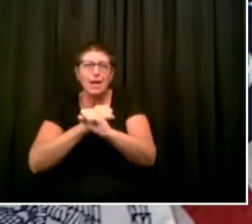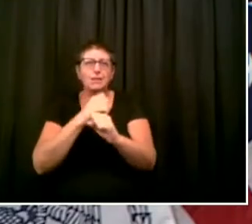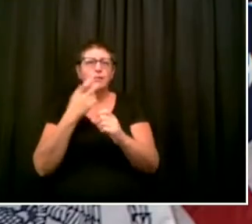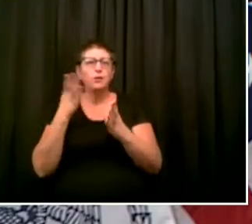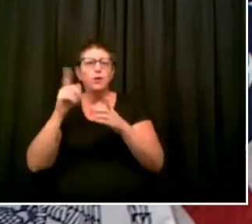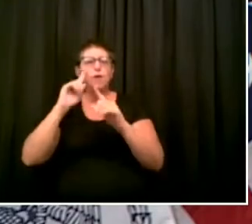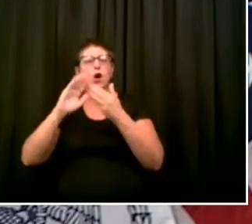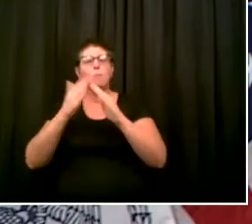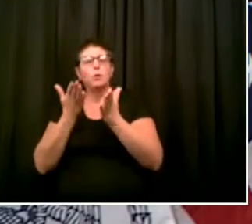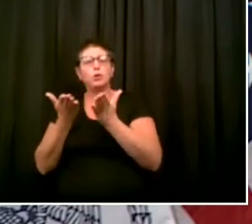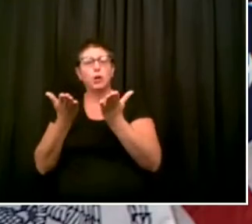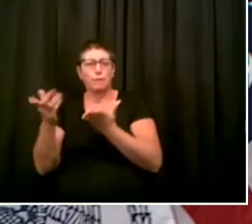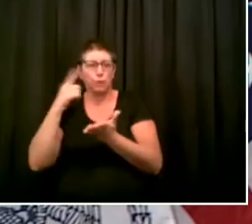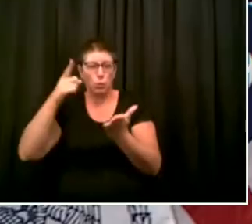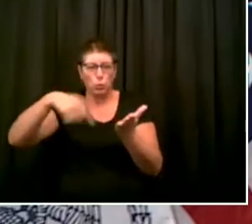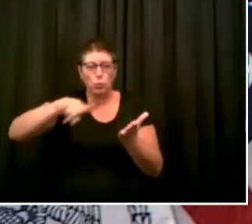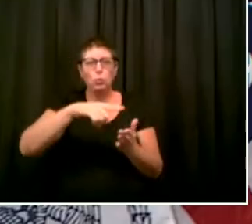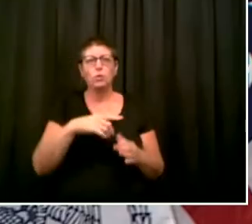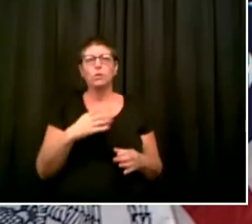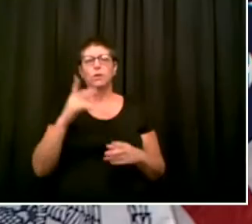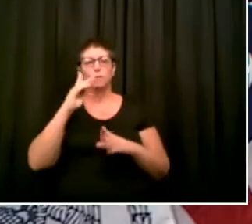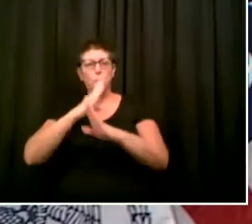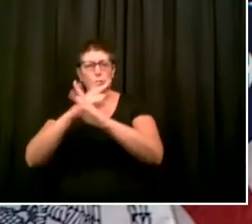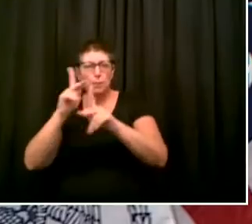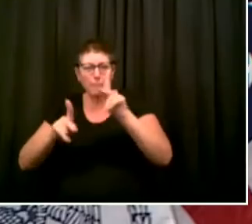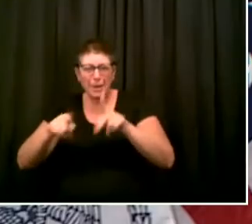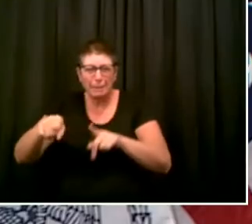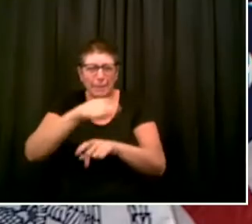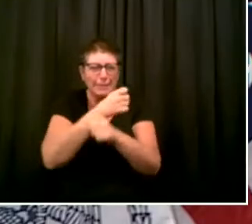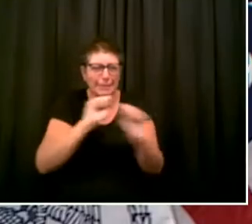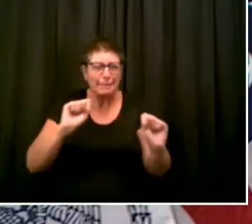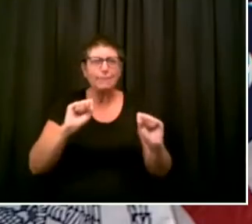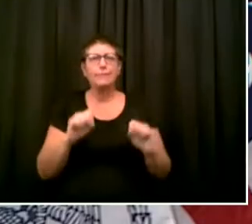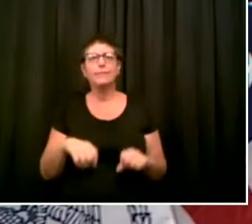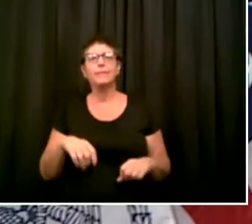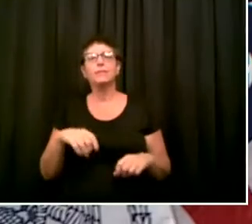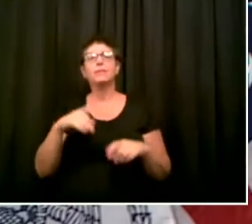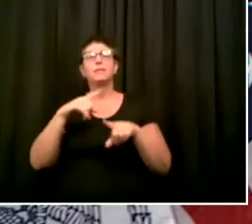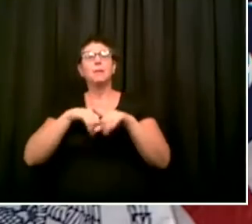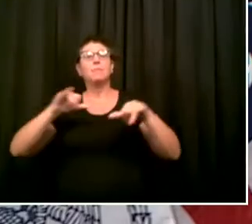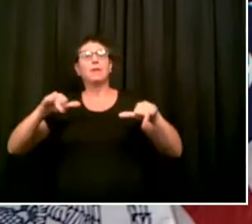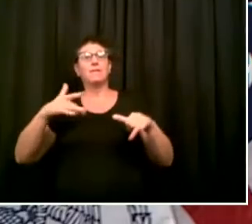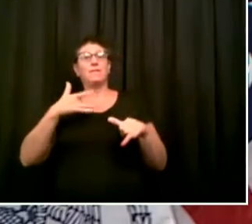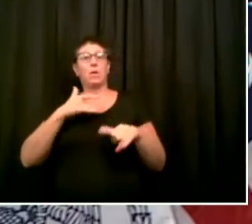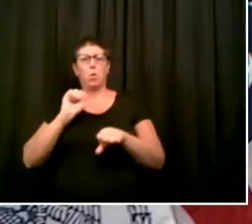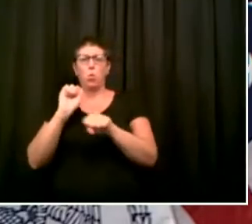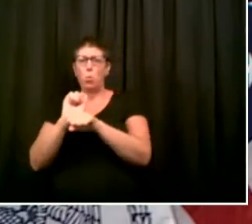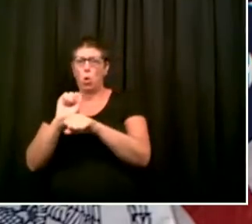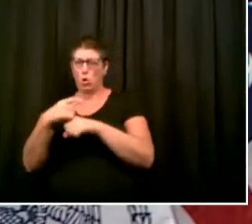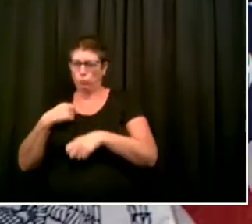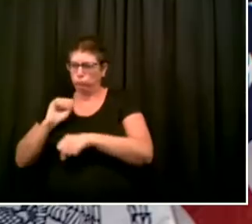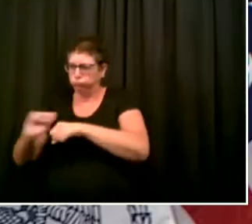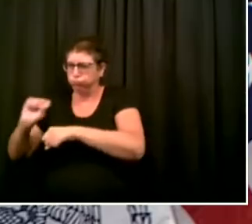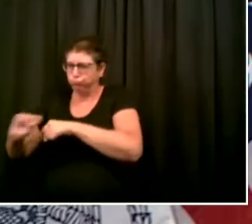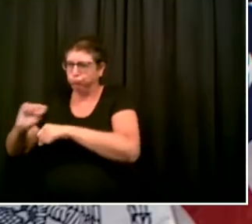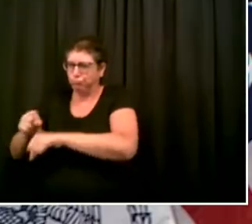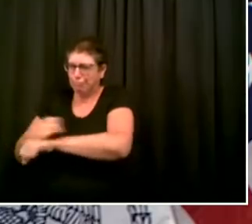TRY TO PROTECT THE SERVICES THAT PEOPLE NEED, TRY AND KEEP OUR BUDGET STRONG, THERE'S SO MANY OTHER THINGS TODO AT